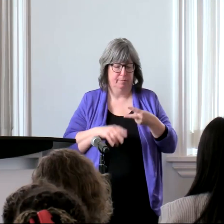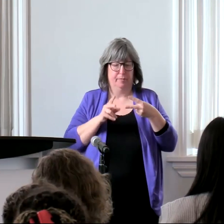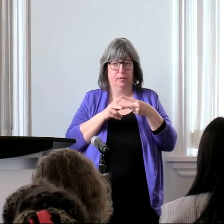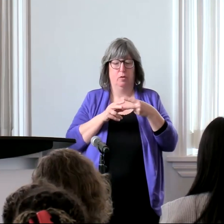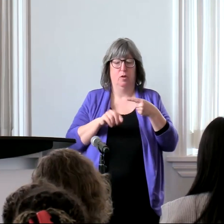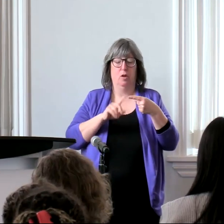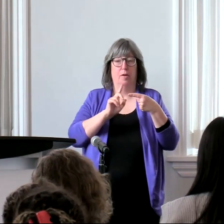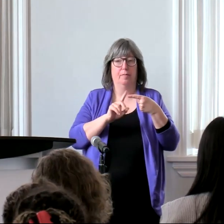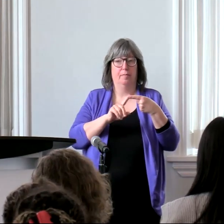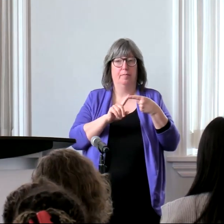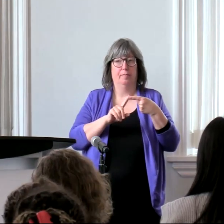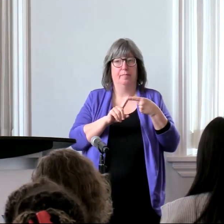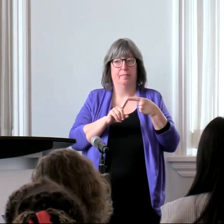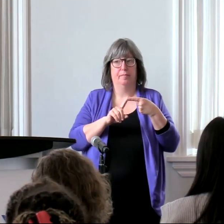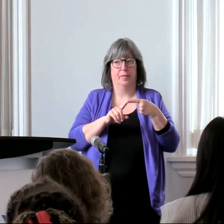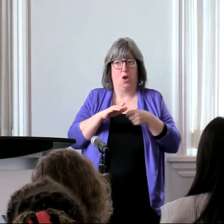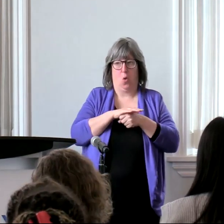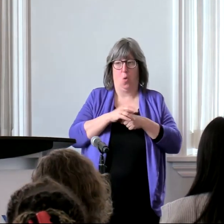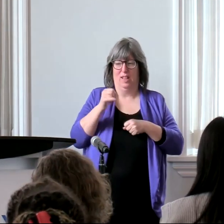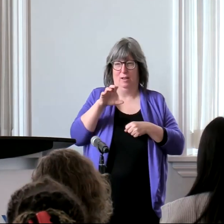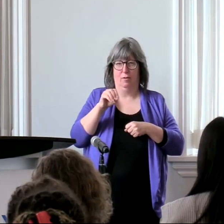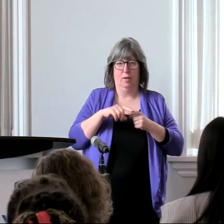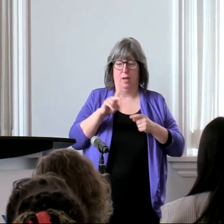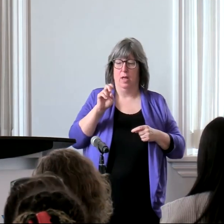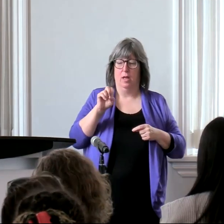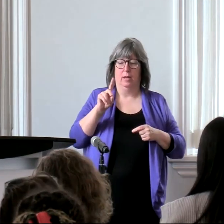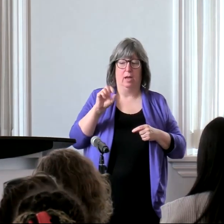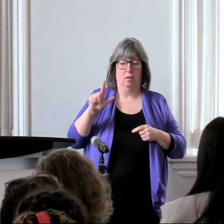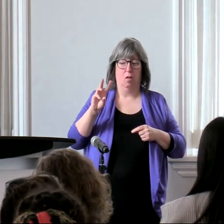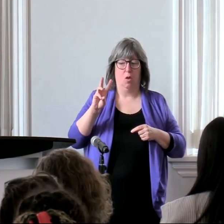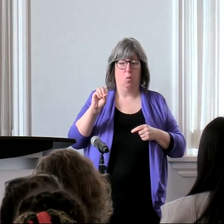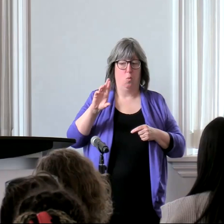The first being a local hero. Kendall Worth.